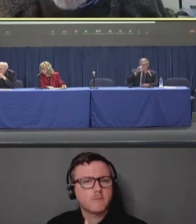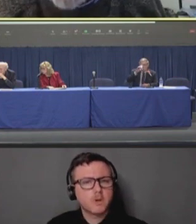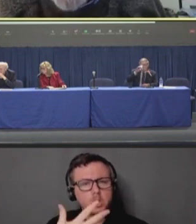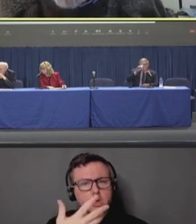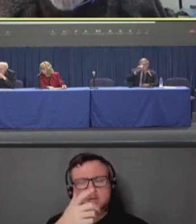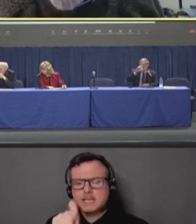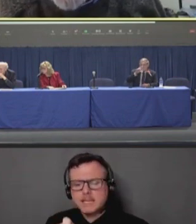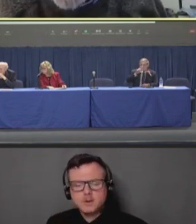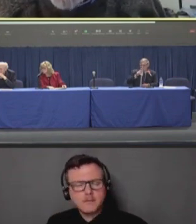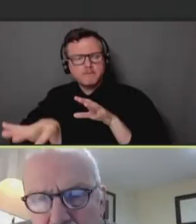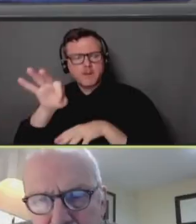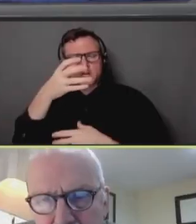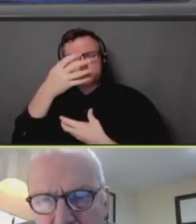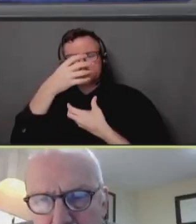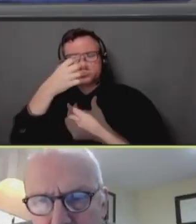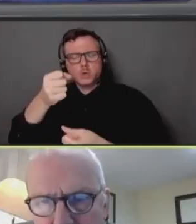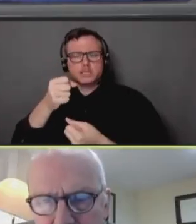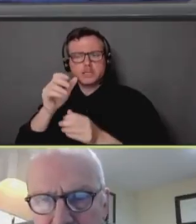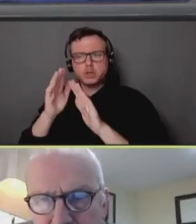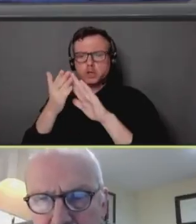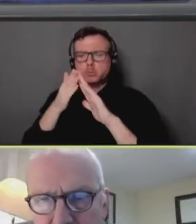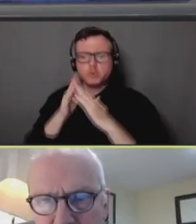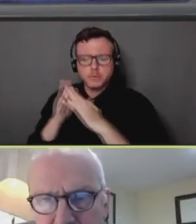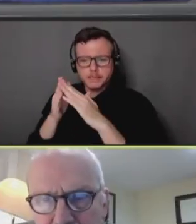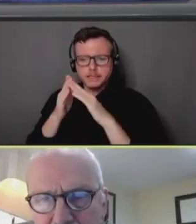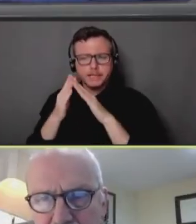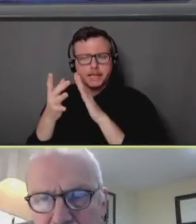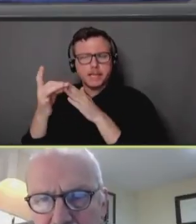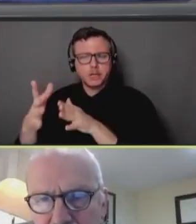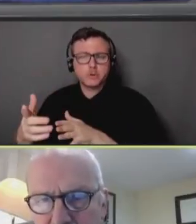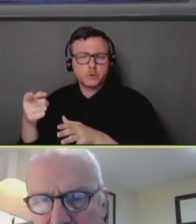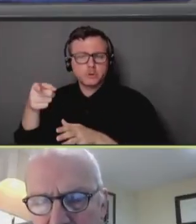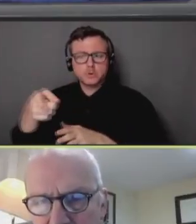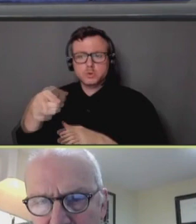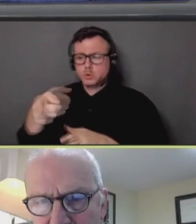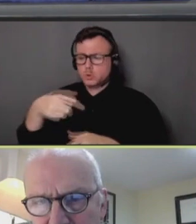And I'm wondering, in your insular communities, if you've had any success with that, as they've